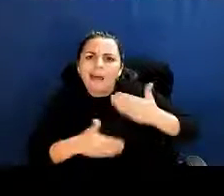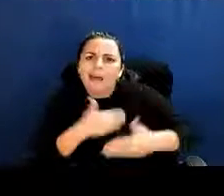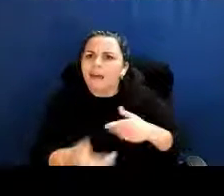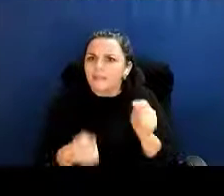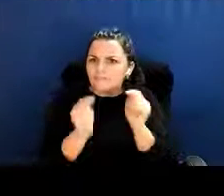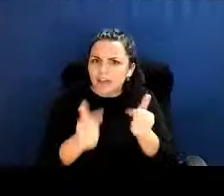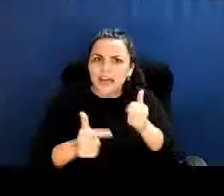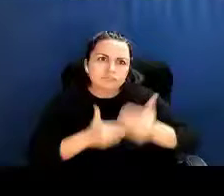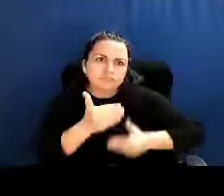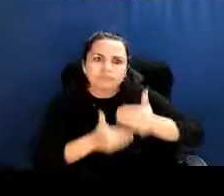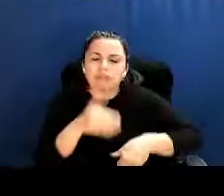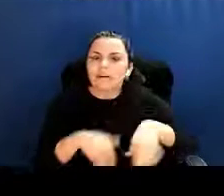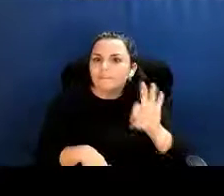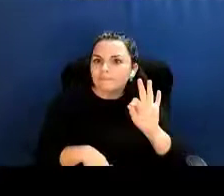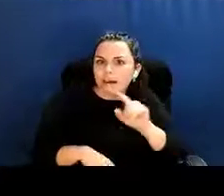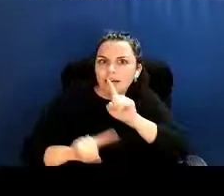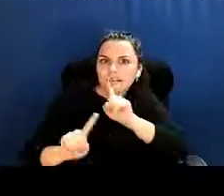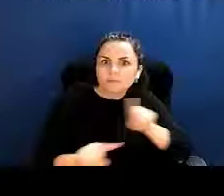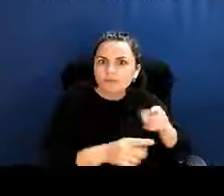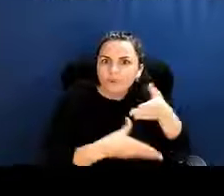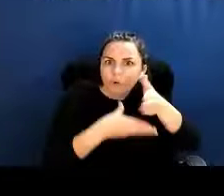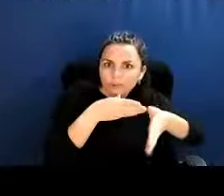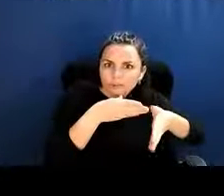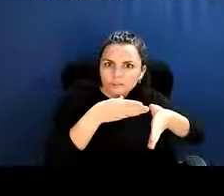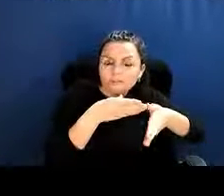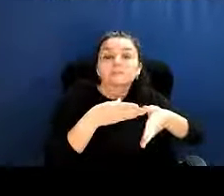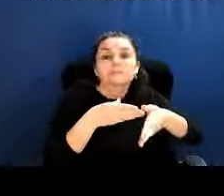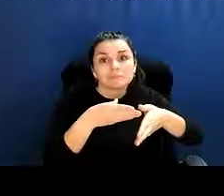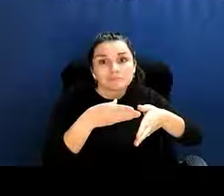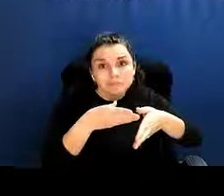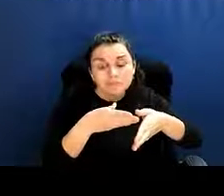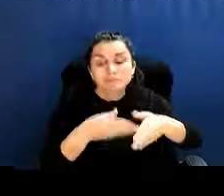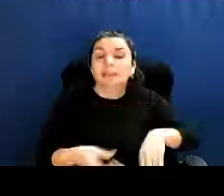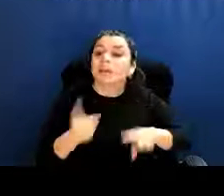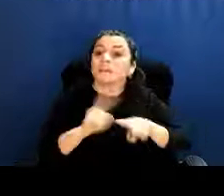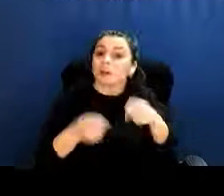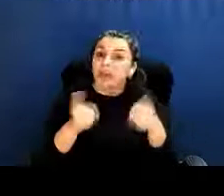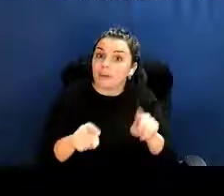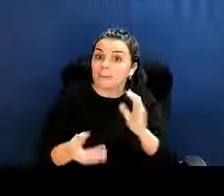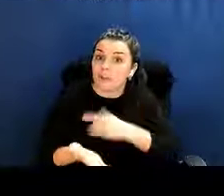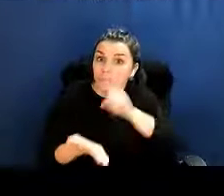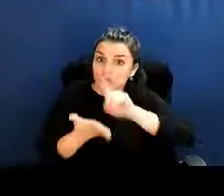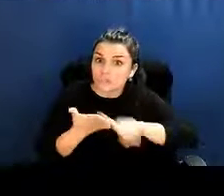Very often as we do that, and if our research involves human subjects,